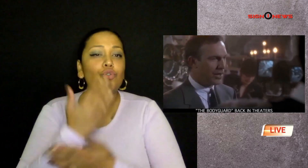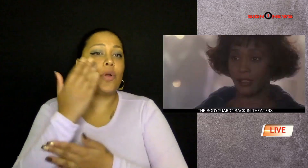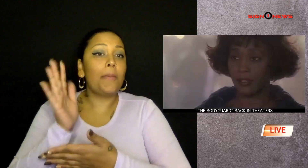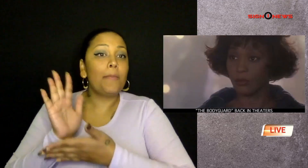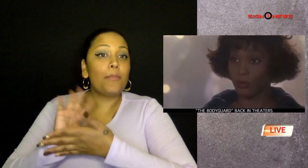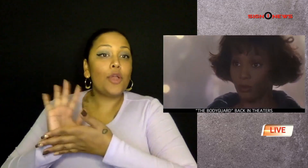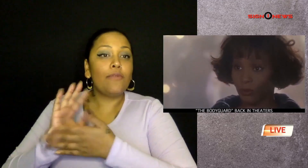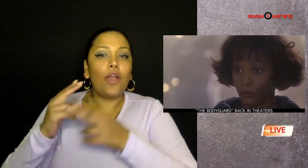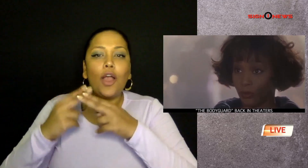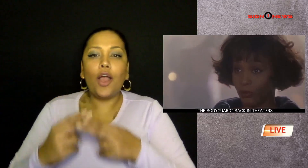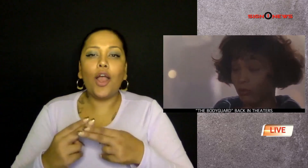the new movie called